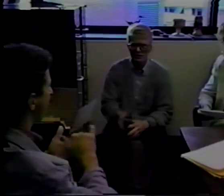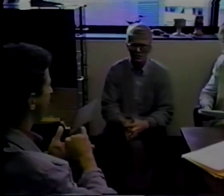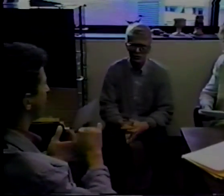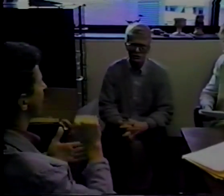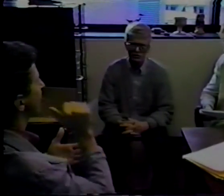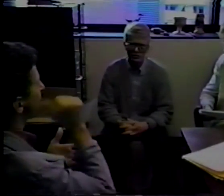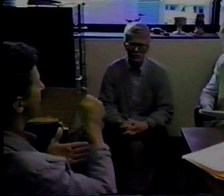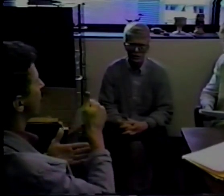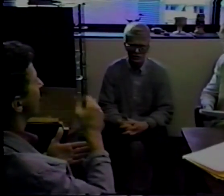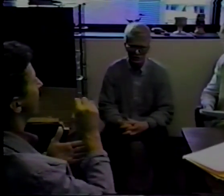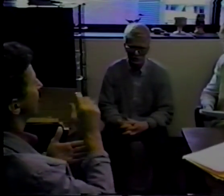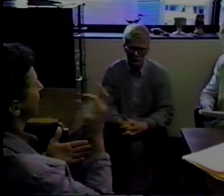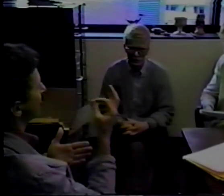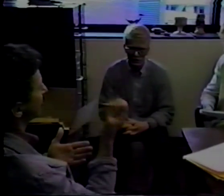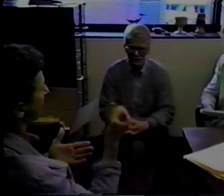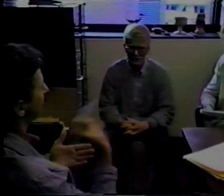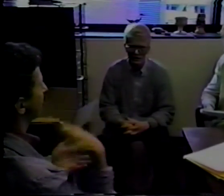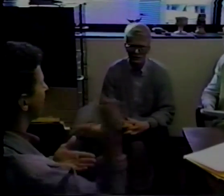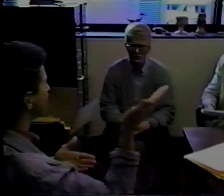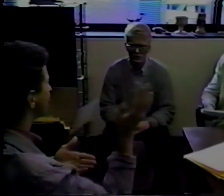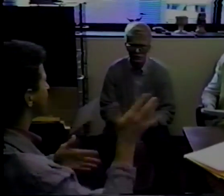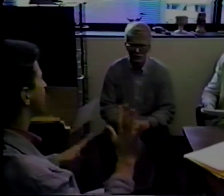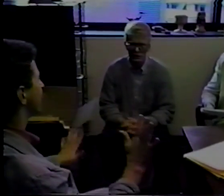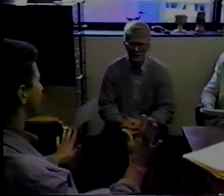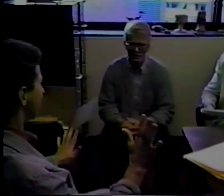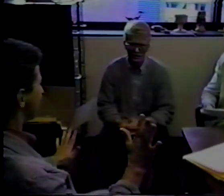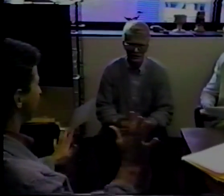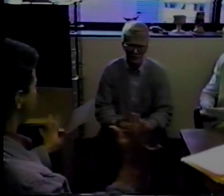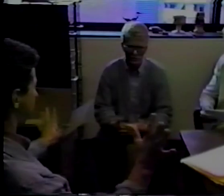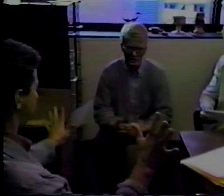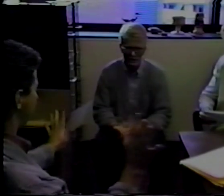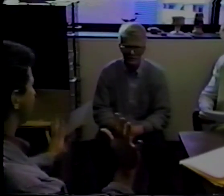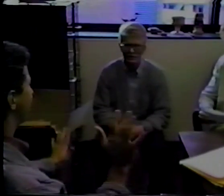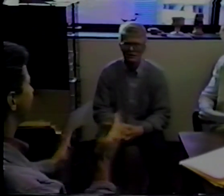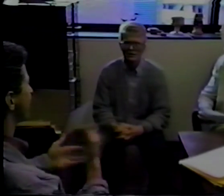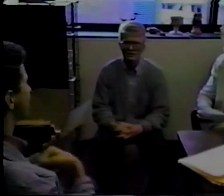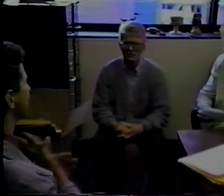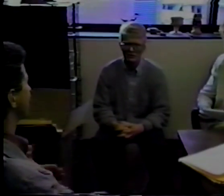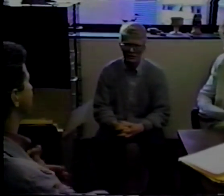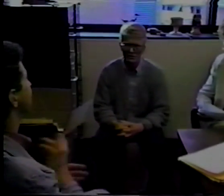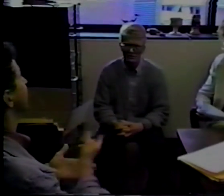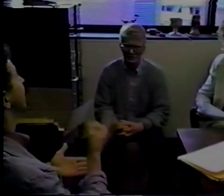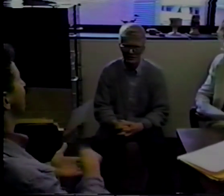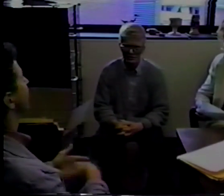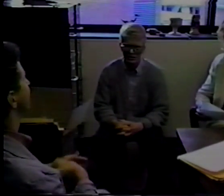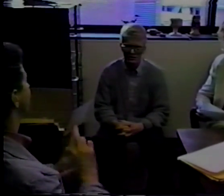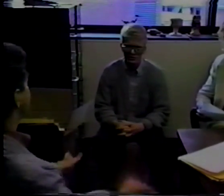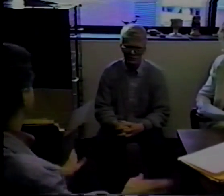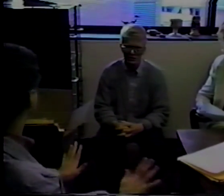'Cause tonight I'm going to Rochester New York and then During the weekend I present, so it gives me an opportunity to